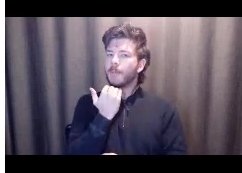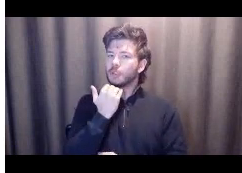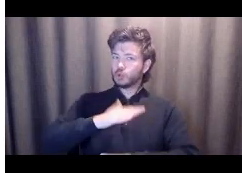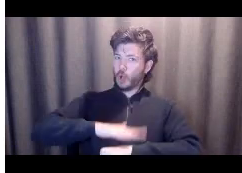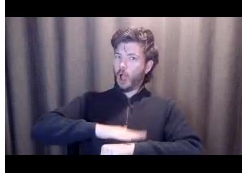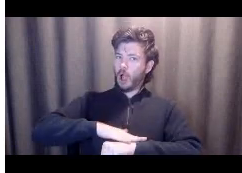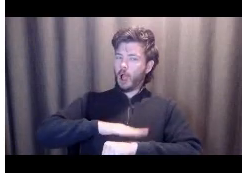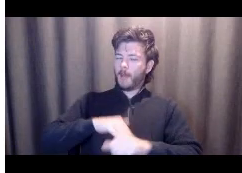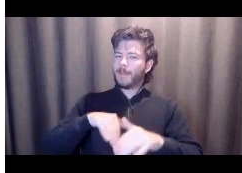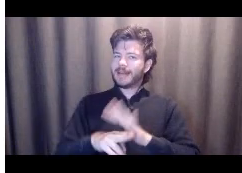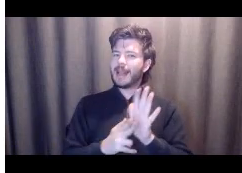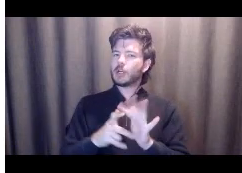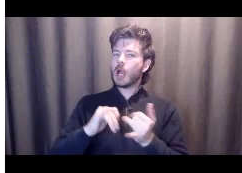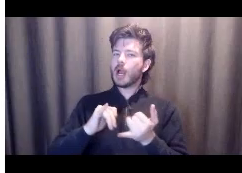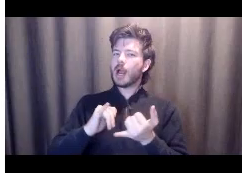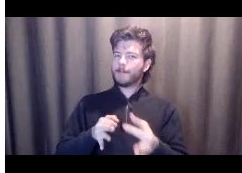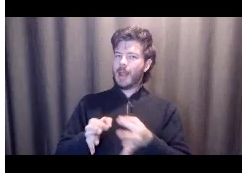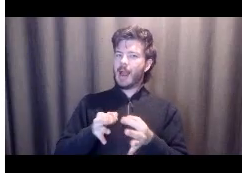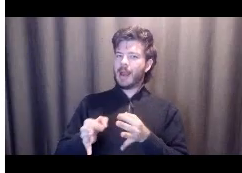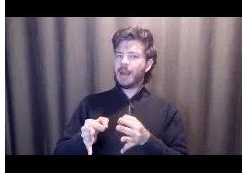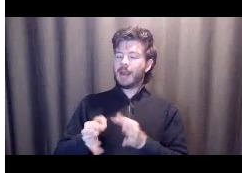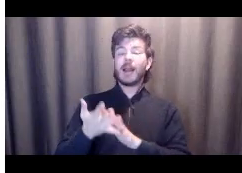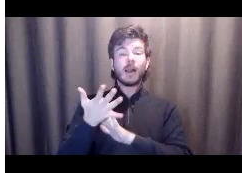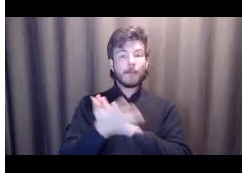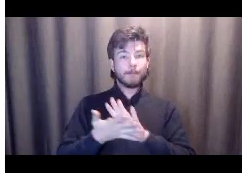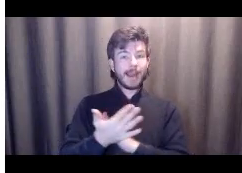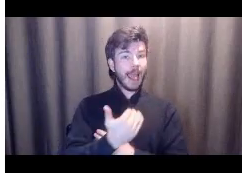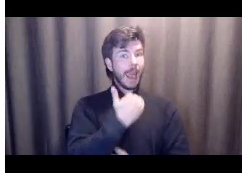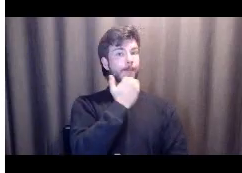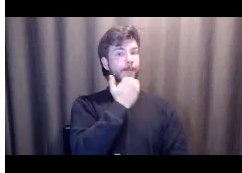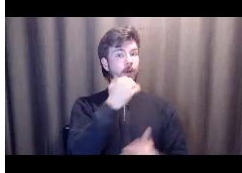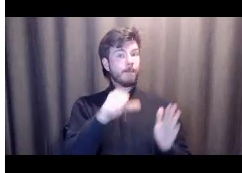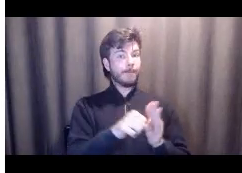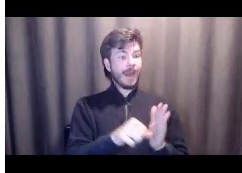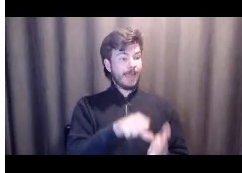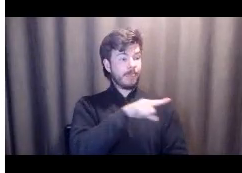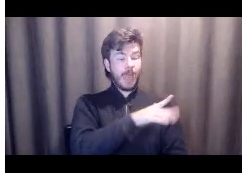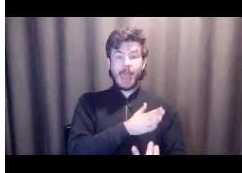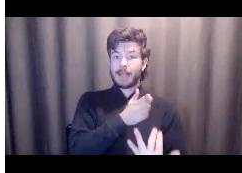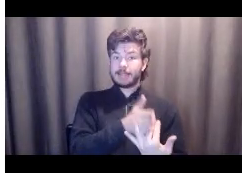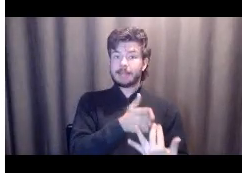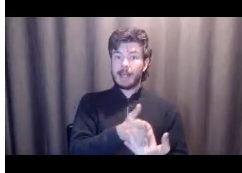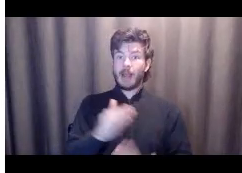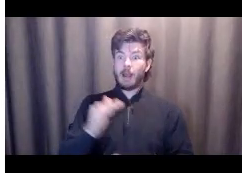at one time, or we can give them a shorter plan.